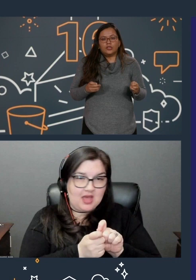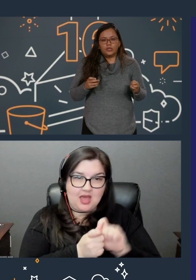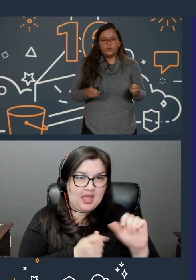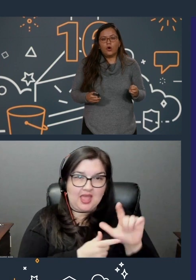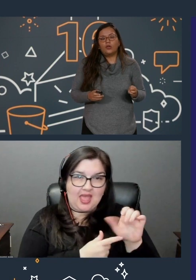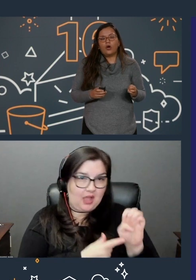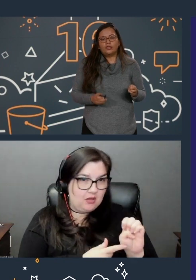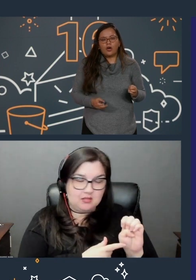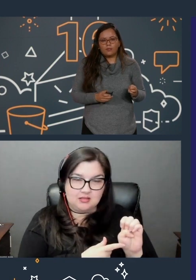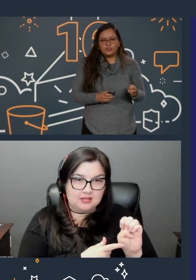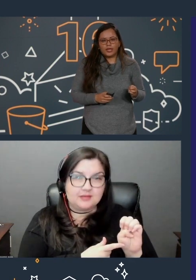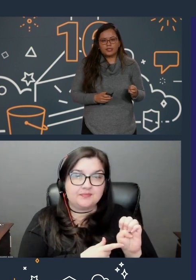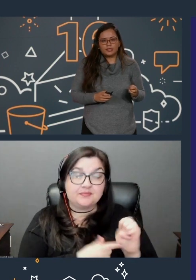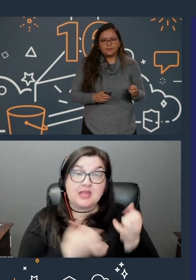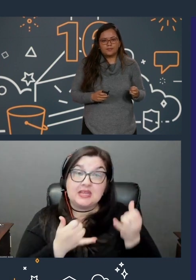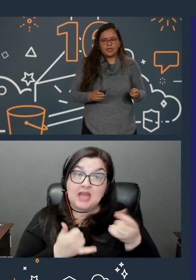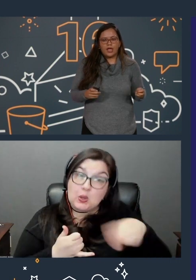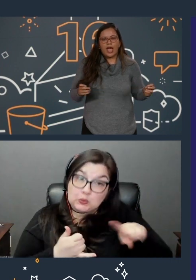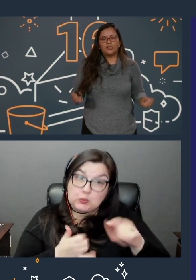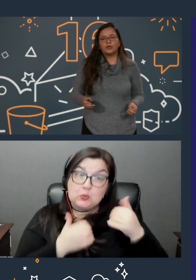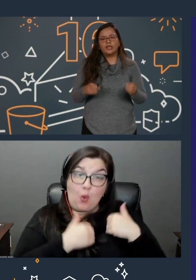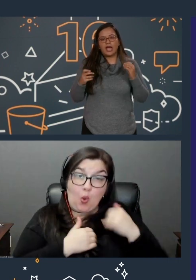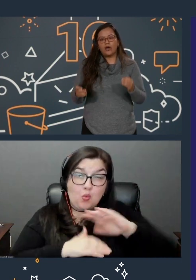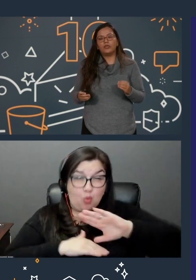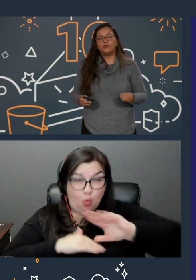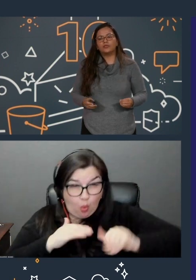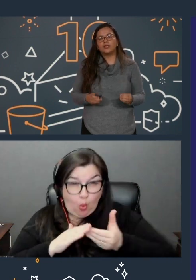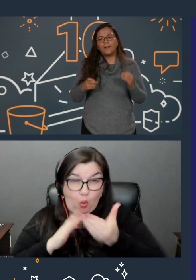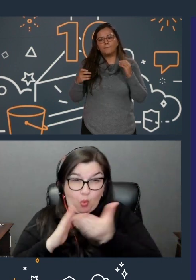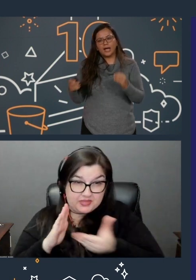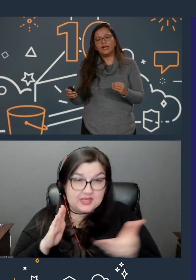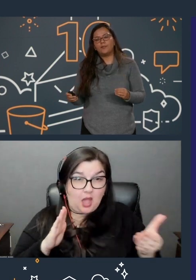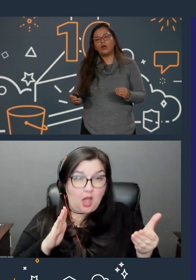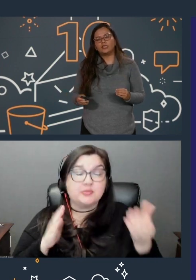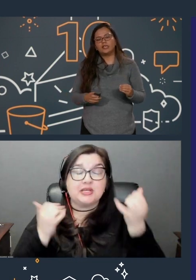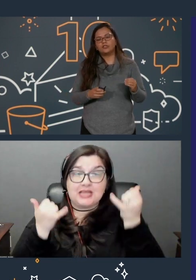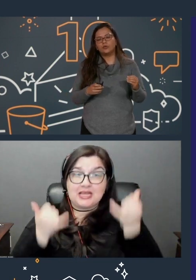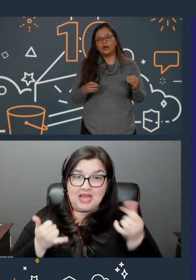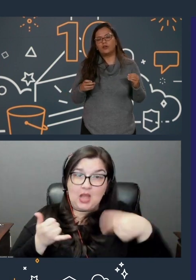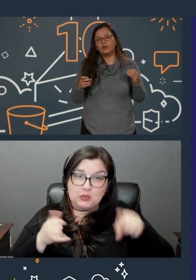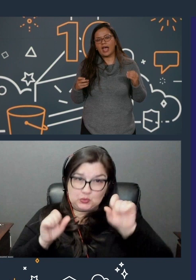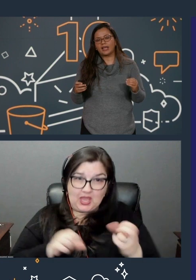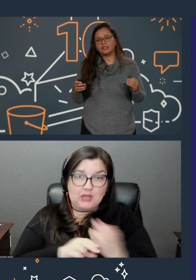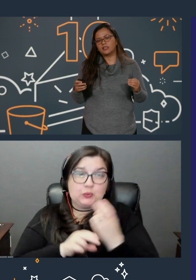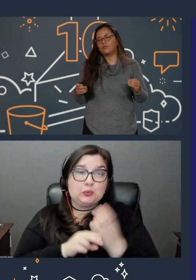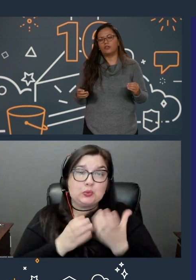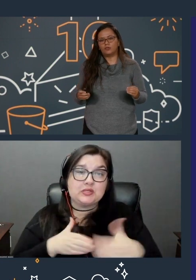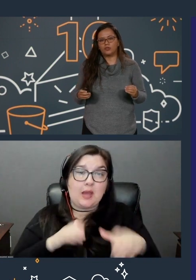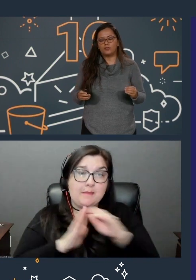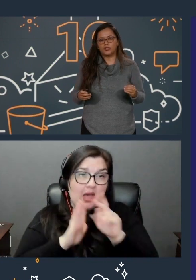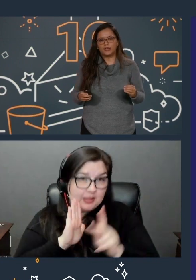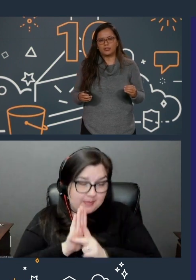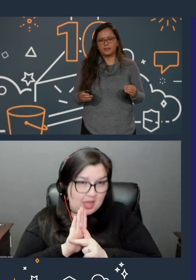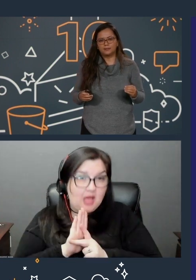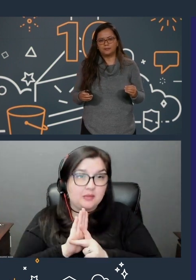You own all the objects and you can now use bucket policies to control access for those objects.